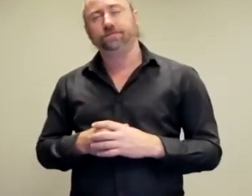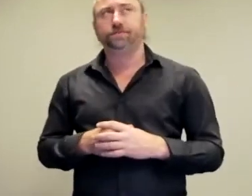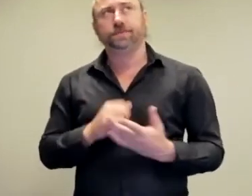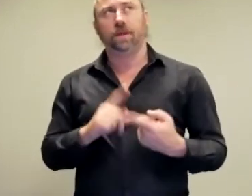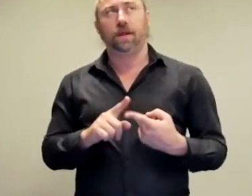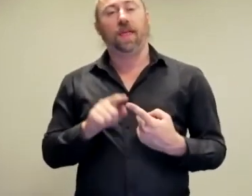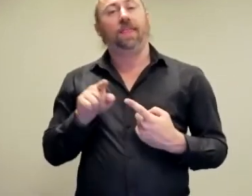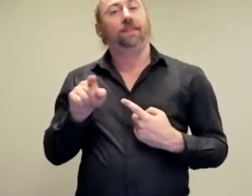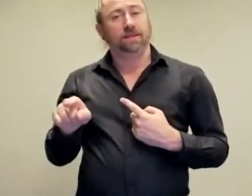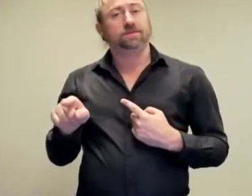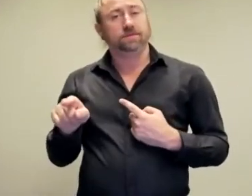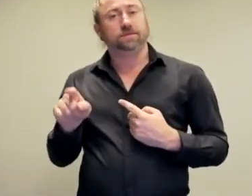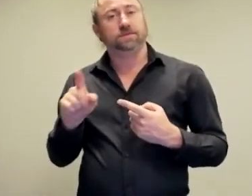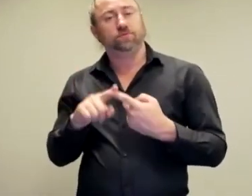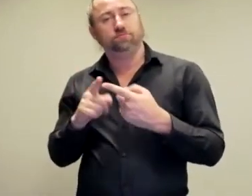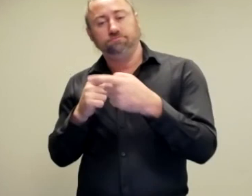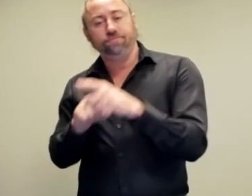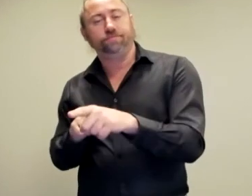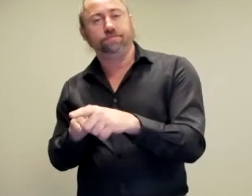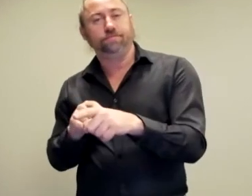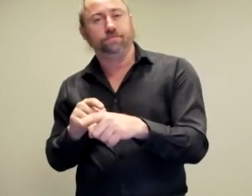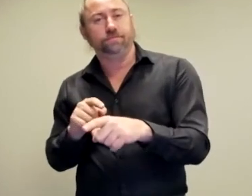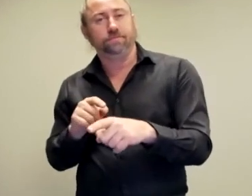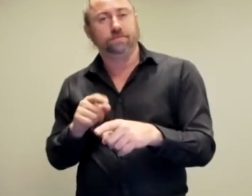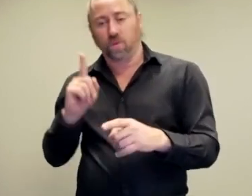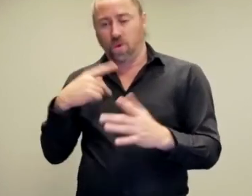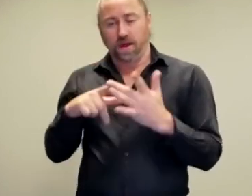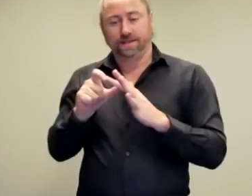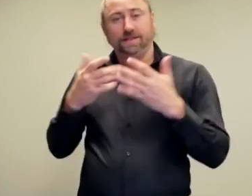more or less in keeping with the ones that I’d started with